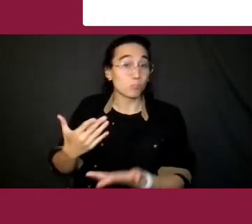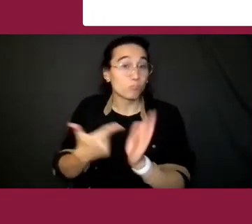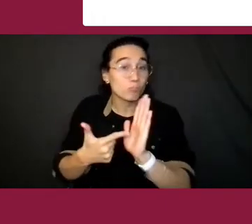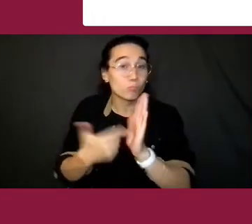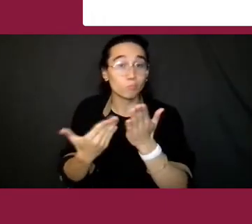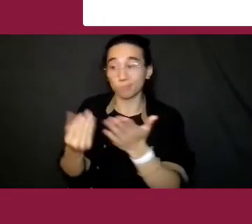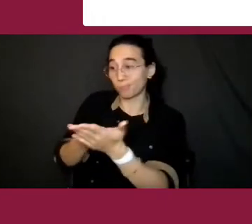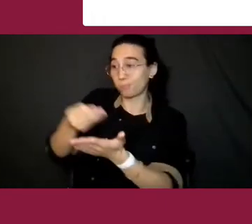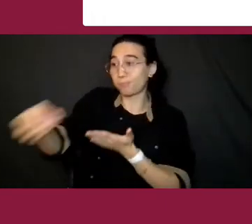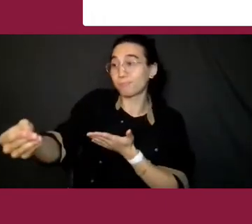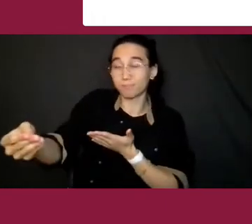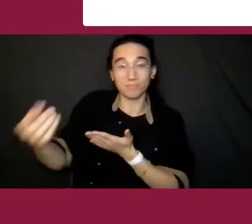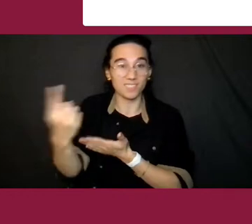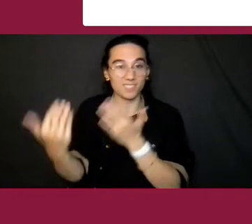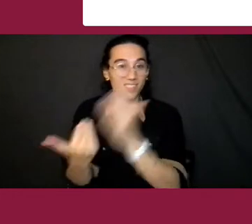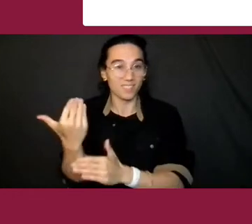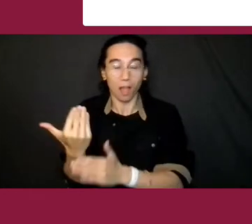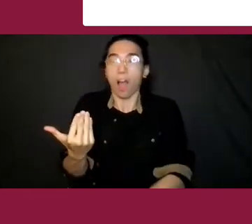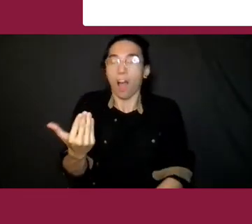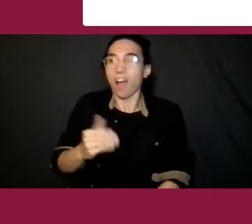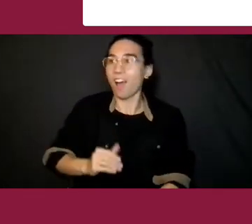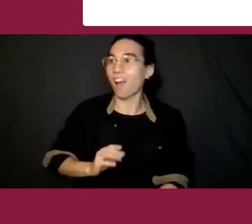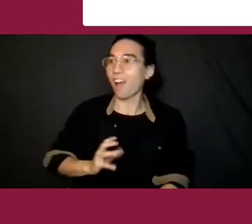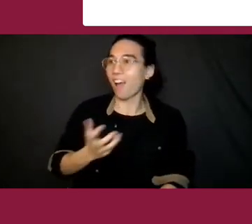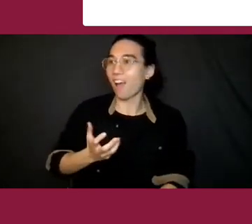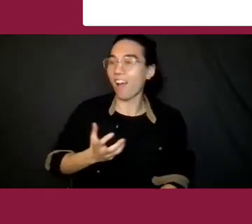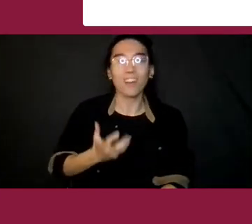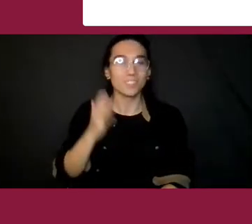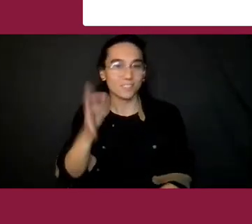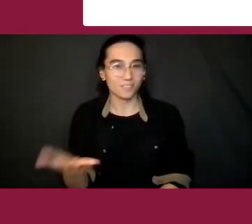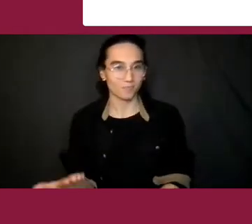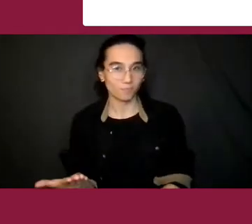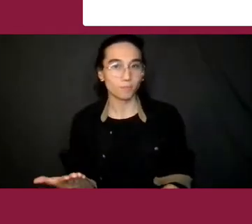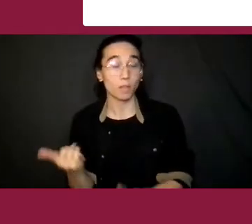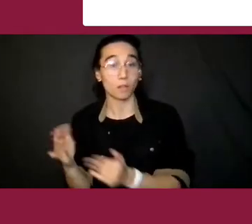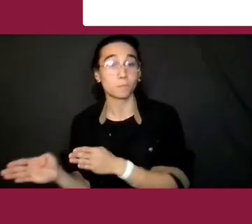Happiness is a deep sense of satisfaction with life as a whole.